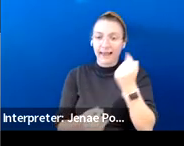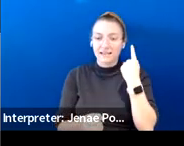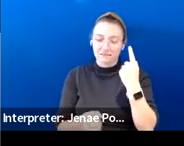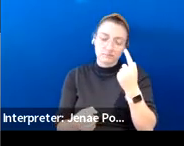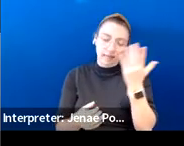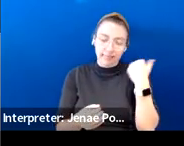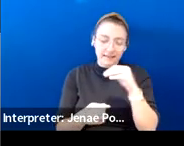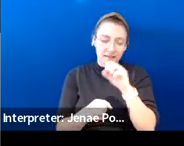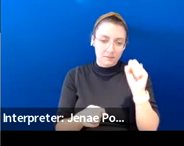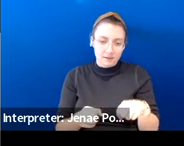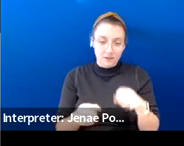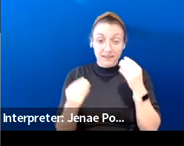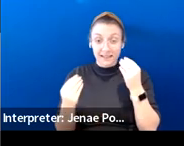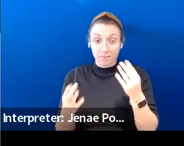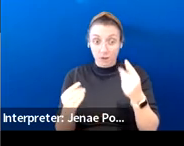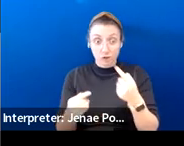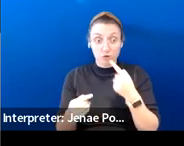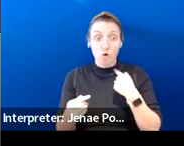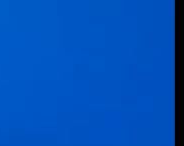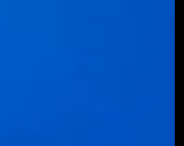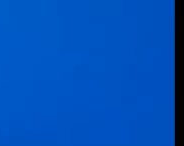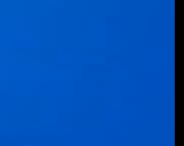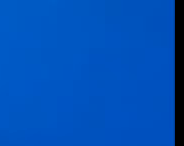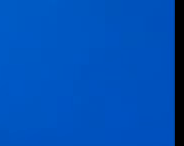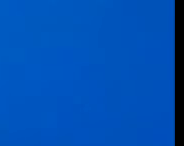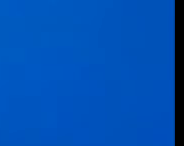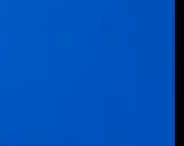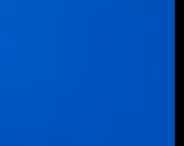The information from last semester was that the funding was not provided,